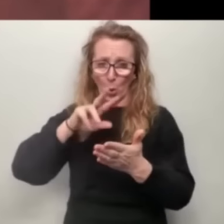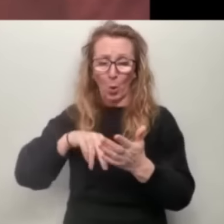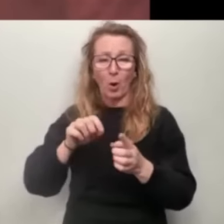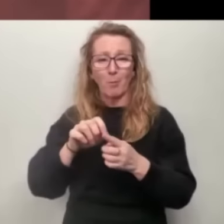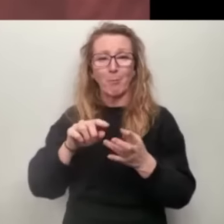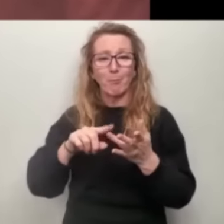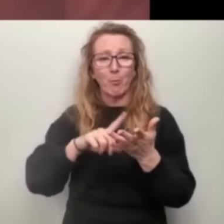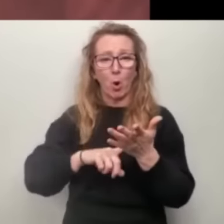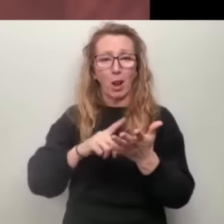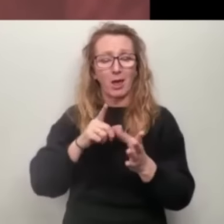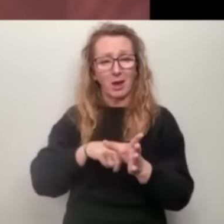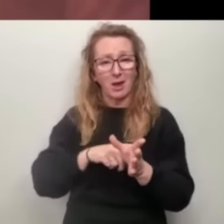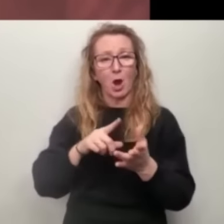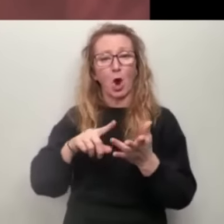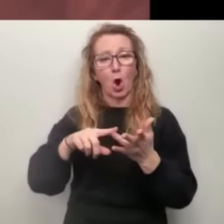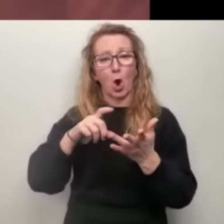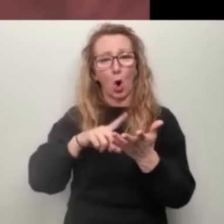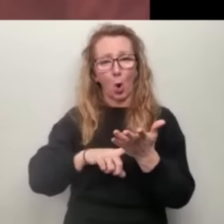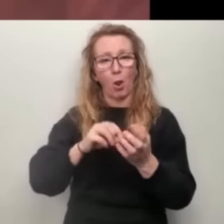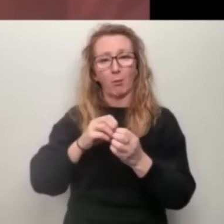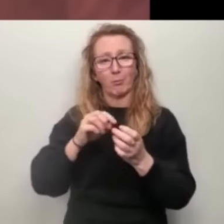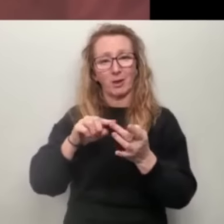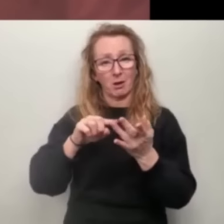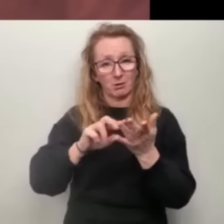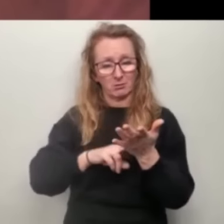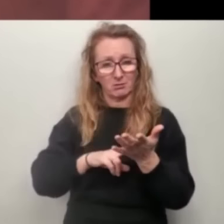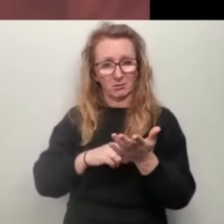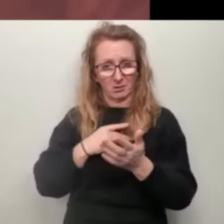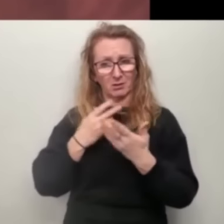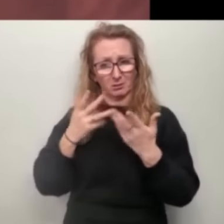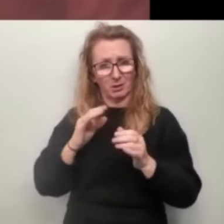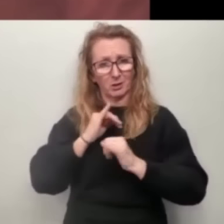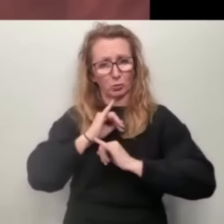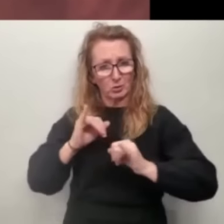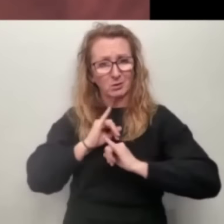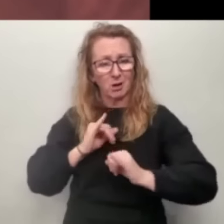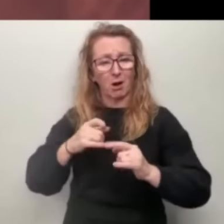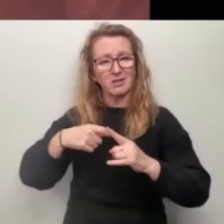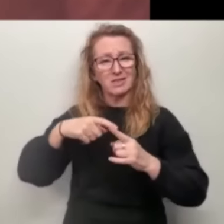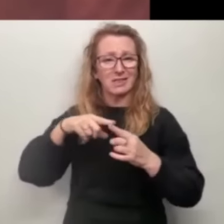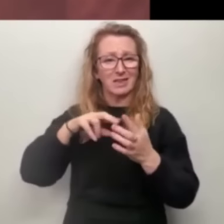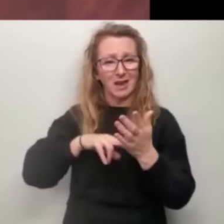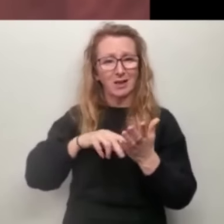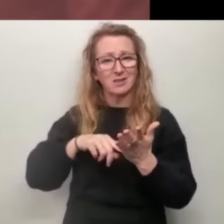In this, he specifically criticizes the iron industries of the Kentish wheel for stripping the landscape